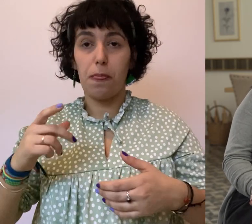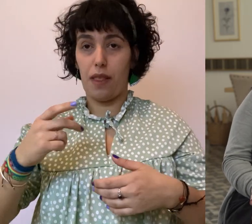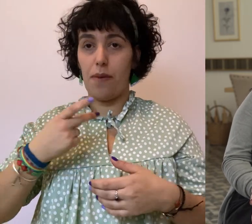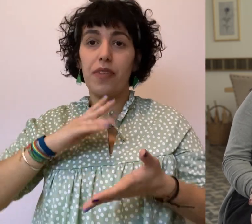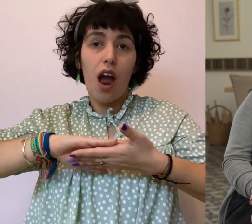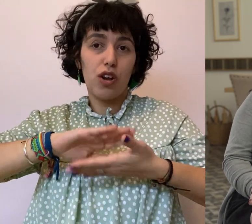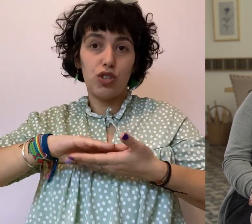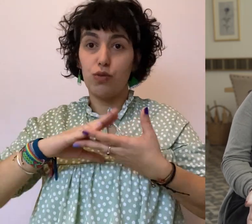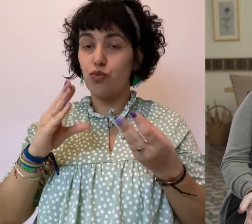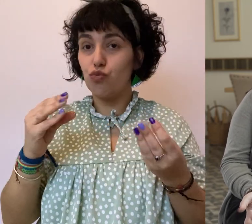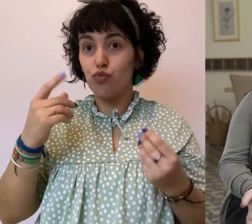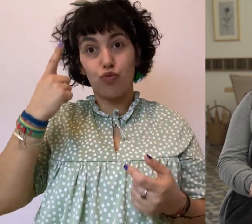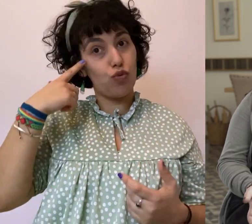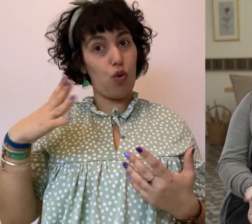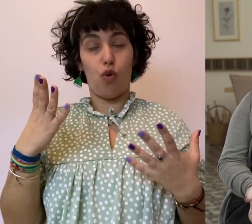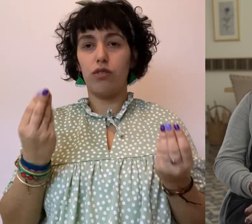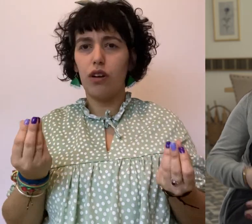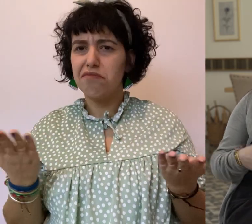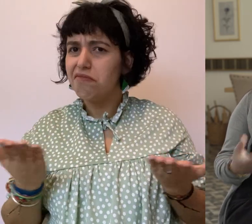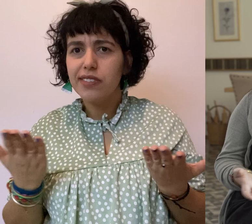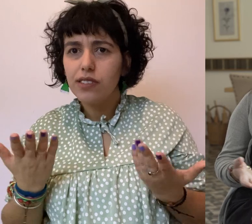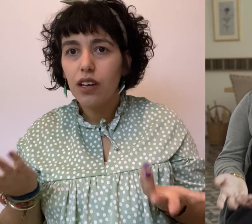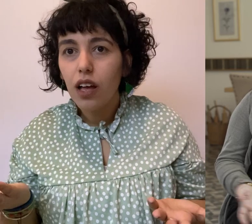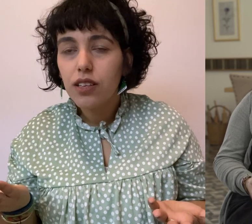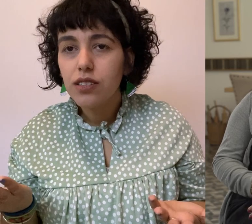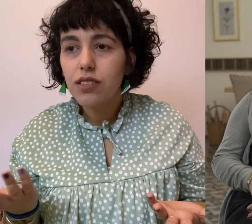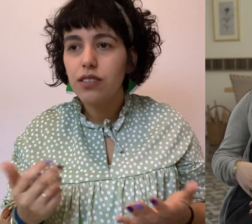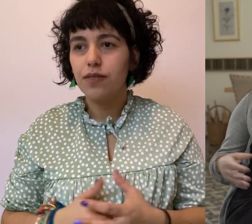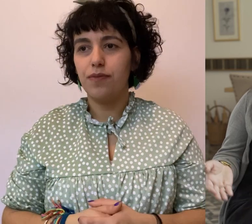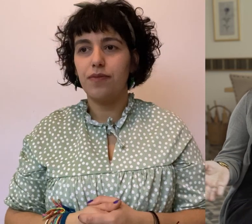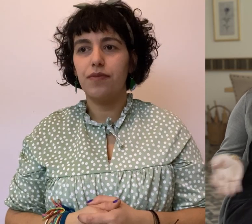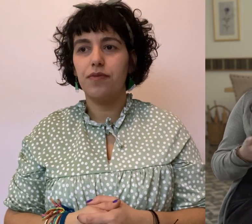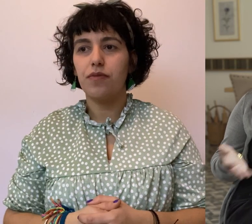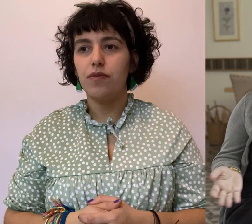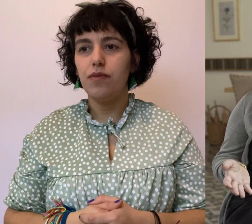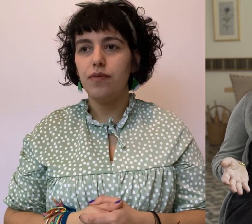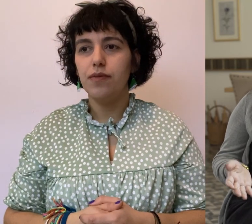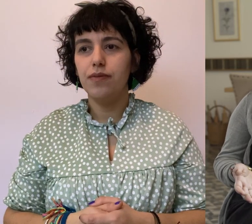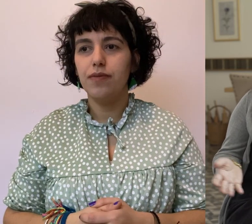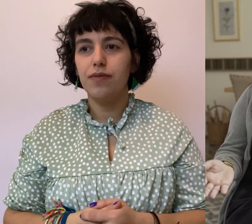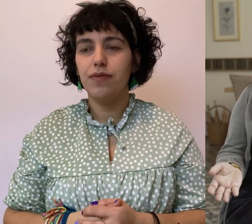"How so?". Because already, since childhood, it is an important issue for